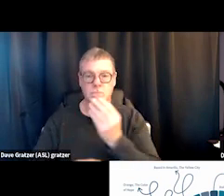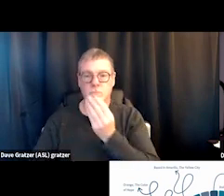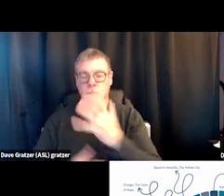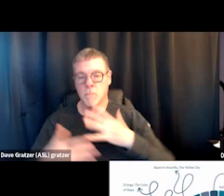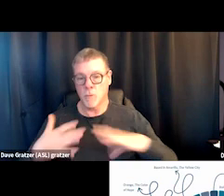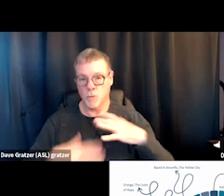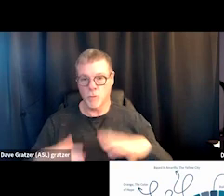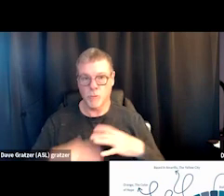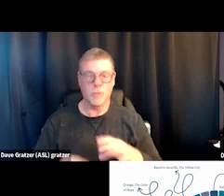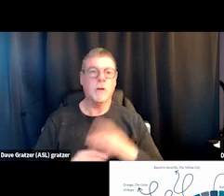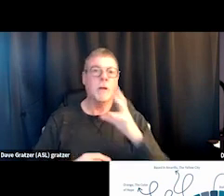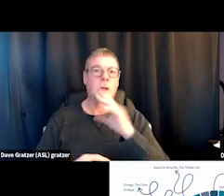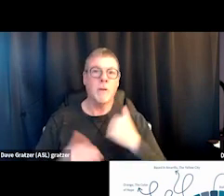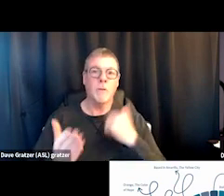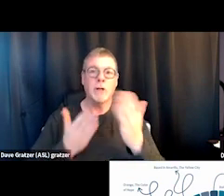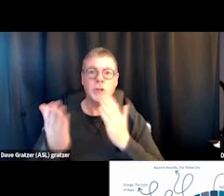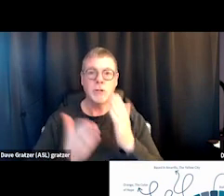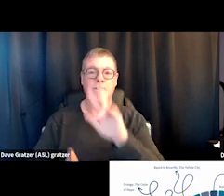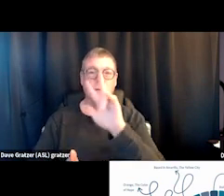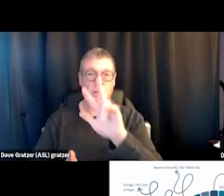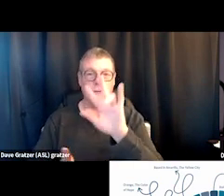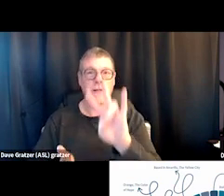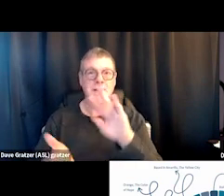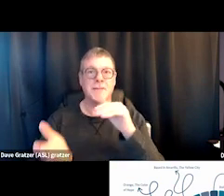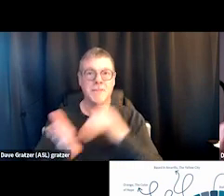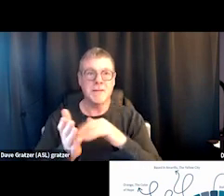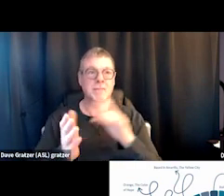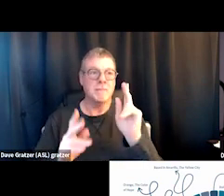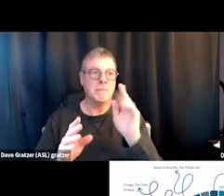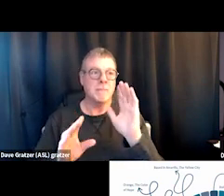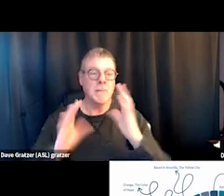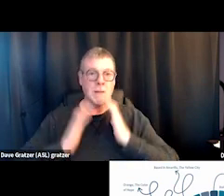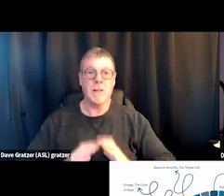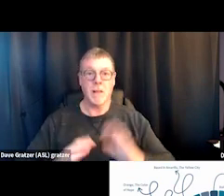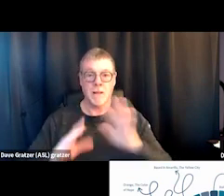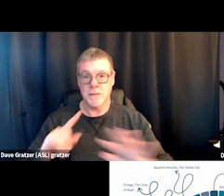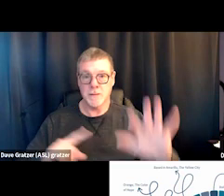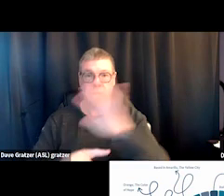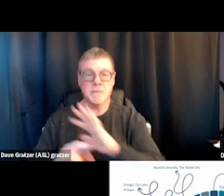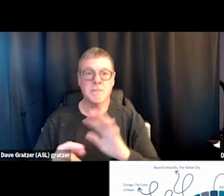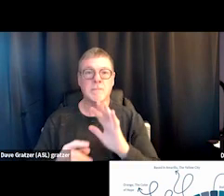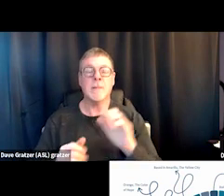You know, we serve 37,000 unduplicated clients in this whole system. So being able to offer these things